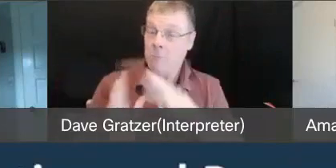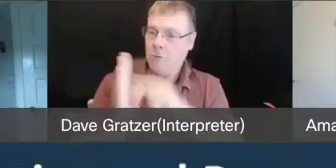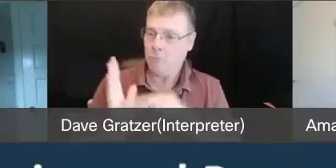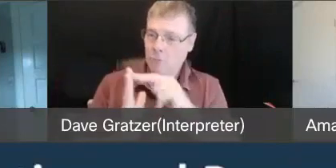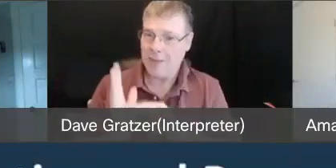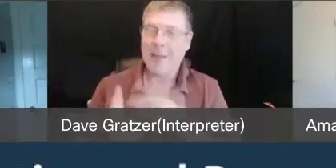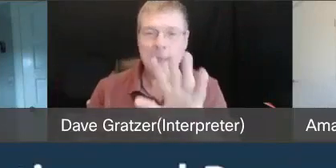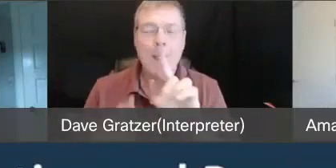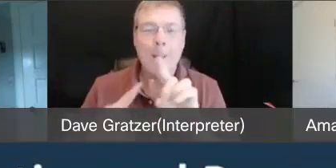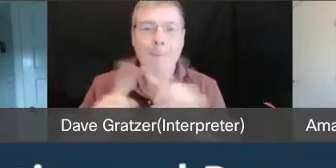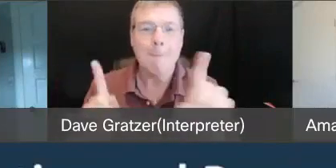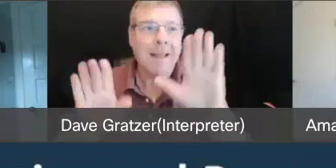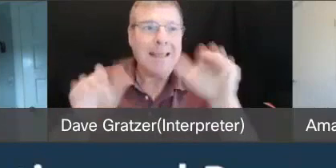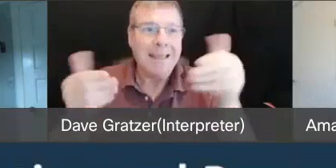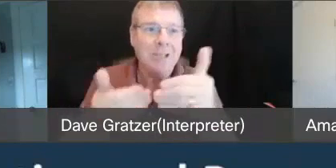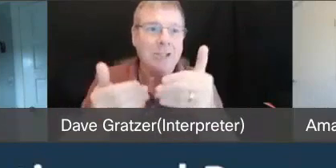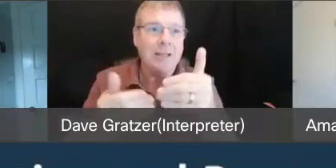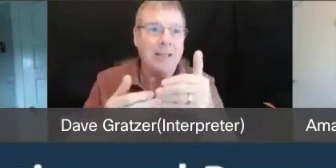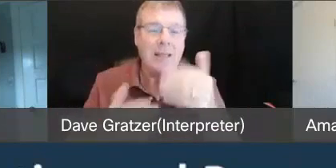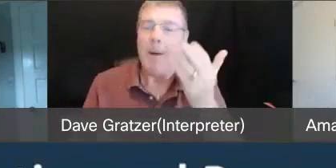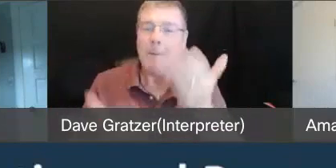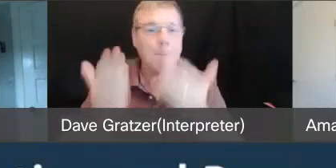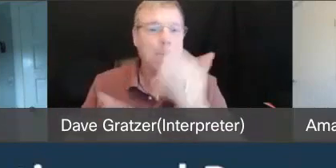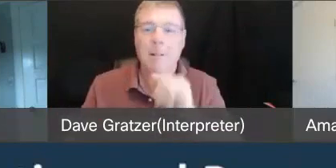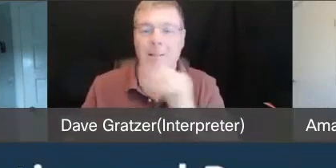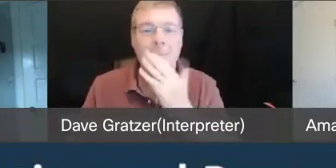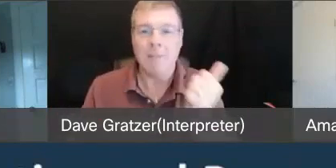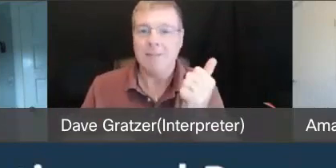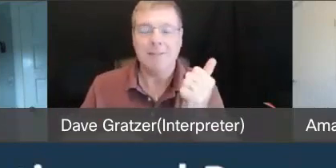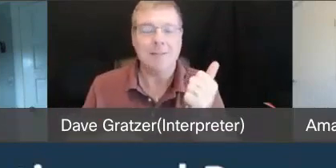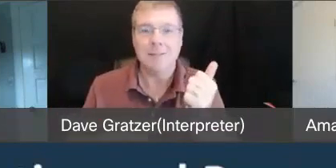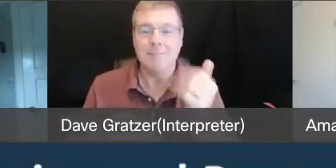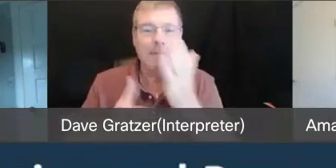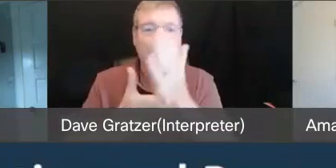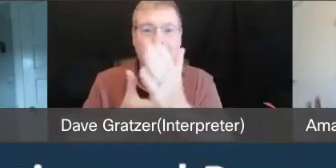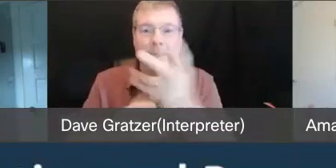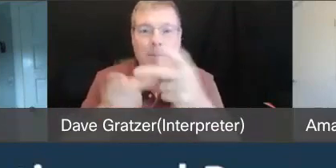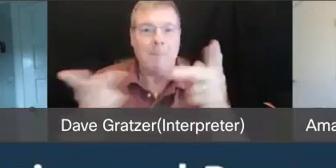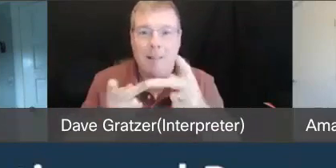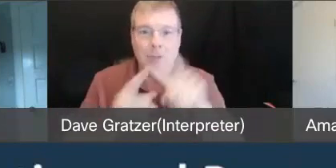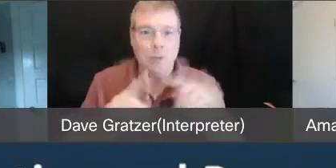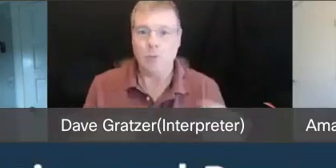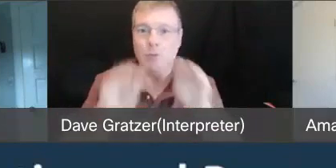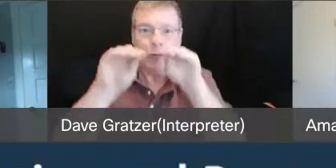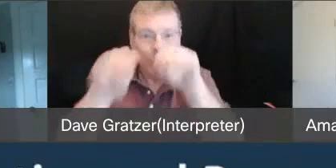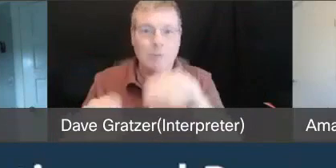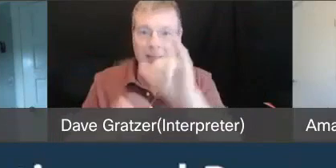but the introduction probably isn't the best part or the best section of the report to add this in.